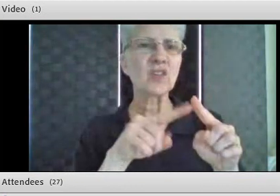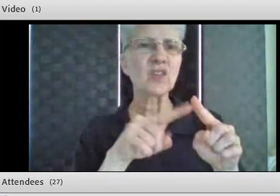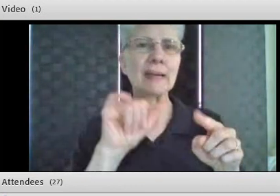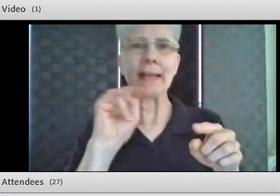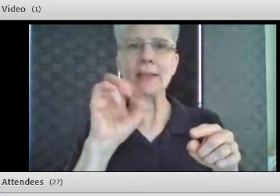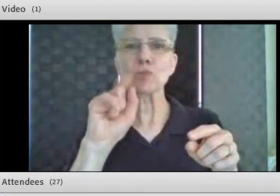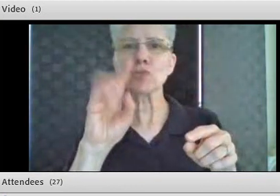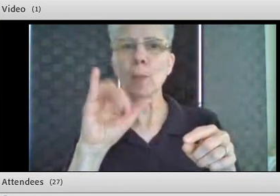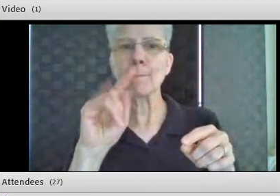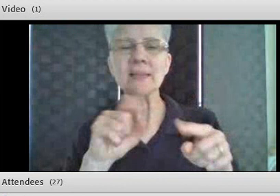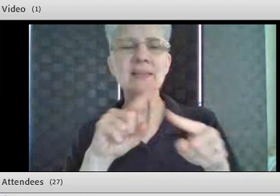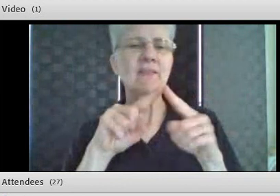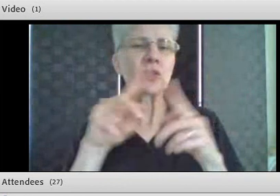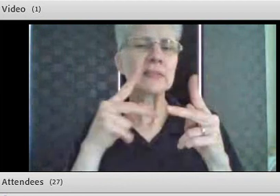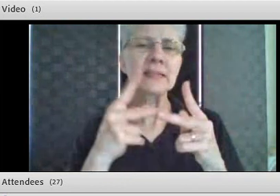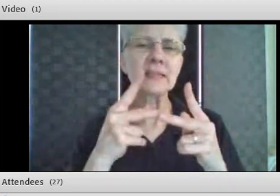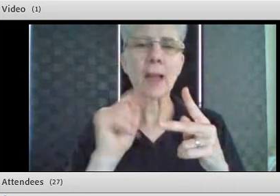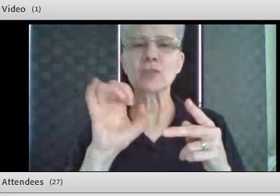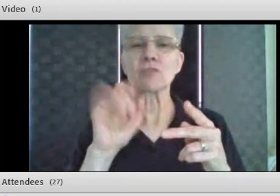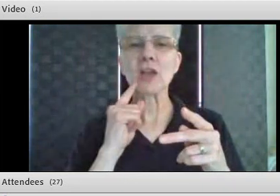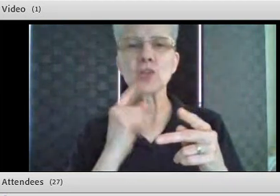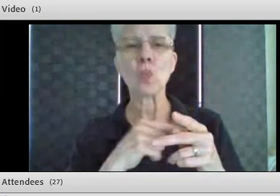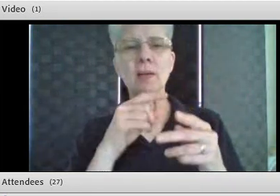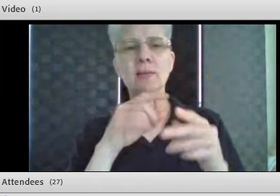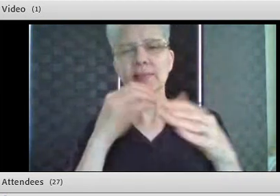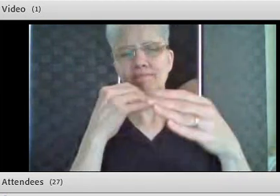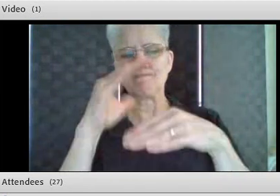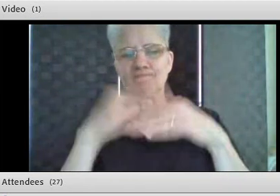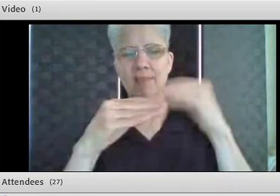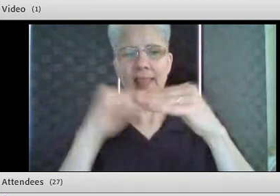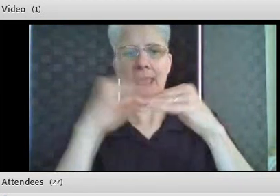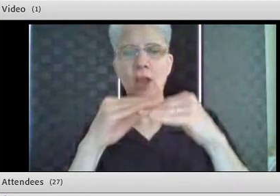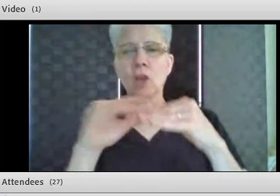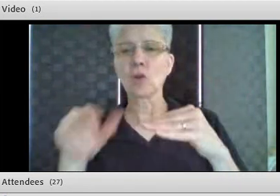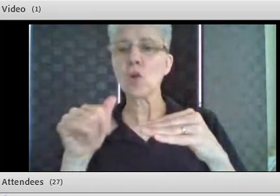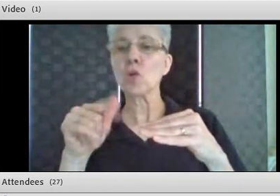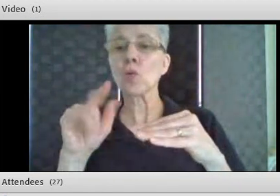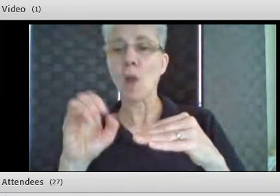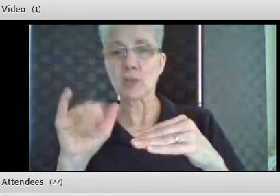and this is what the Garage Band interface looks like. You can pick the different instruments.